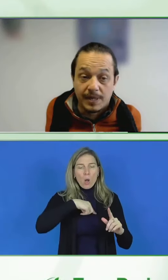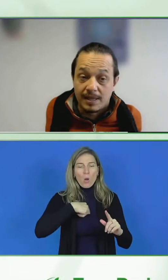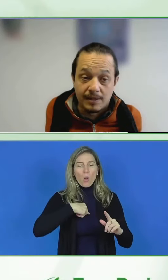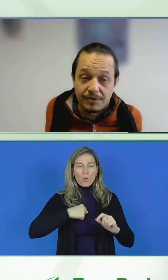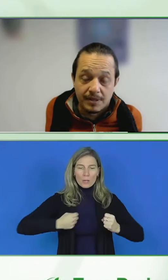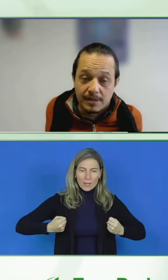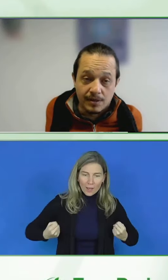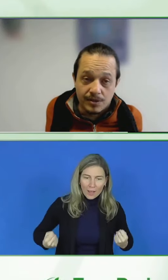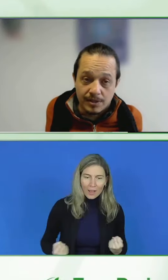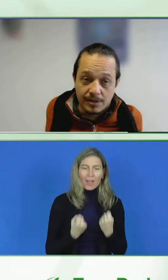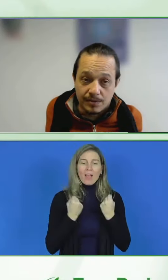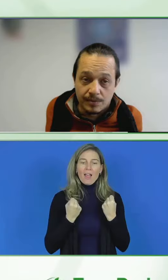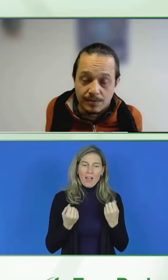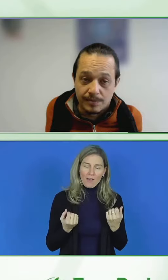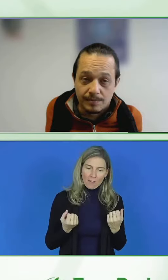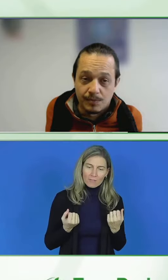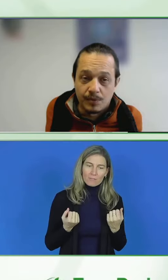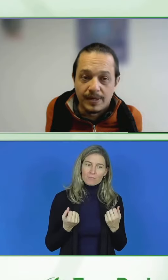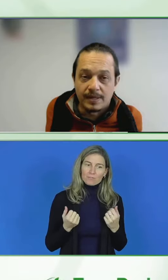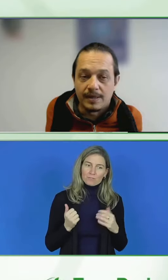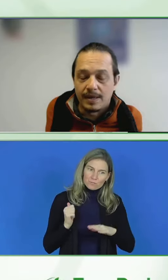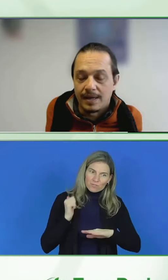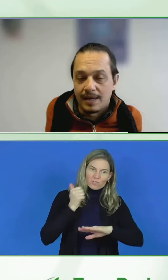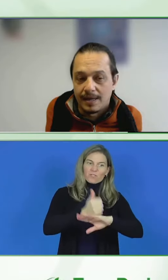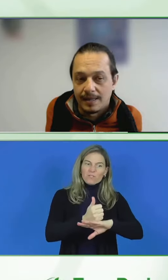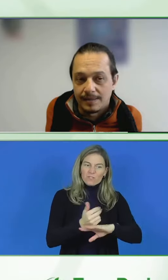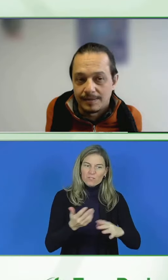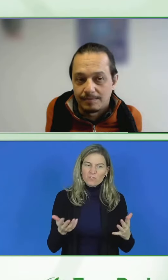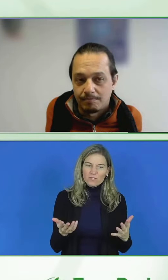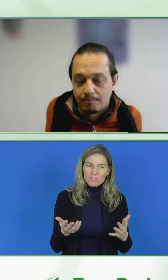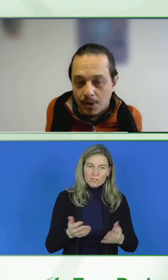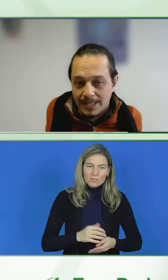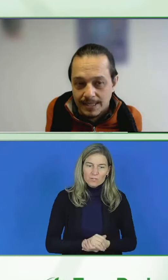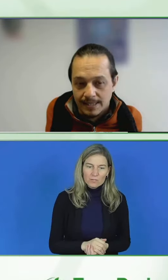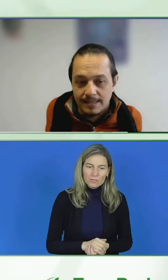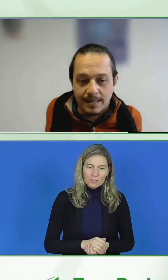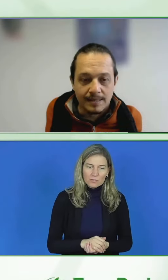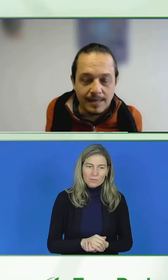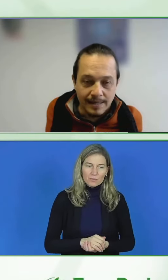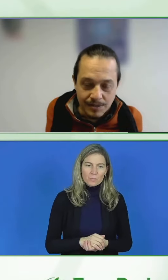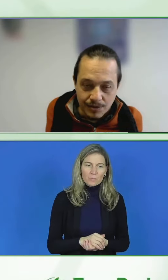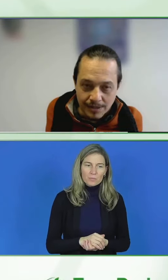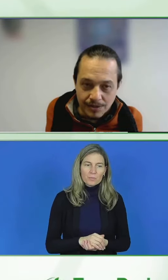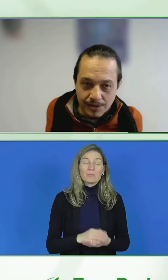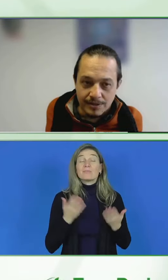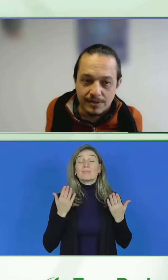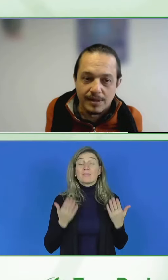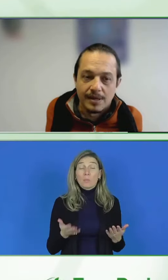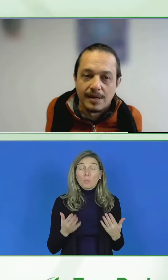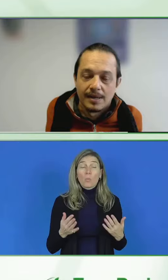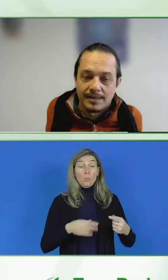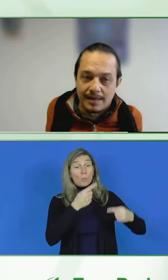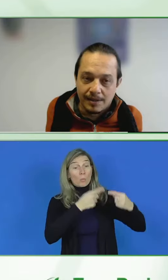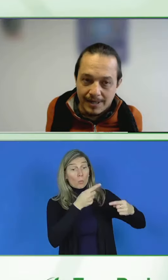We can definitely continue moving policies and structures that are